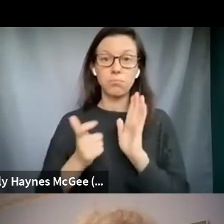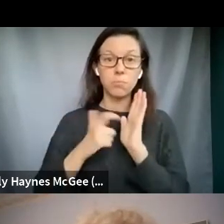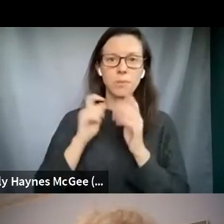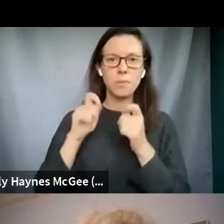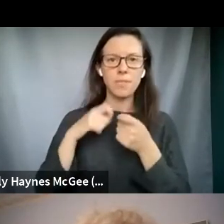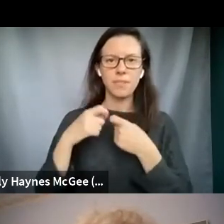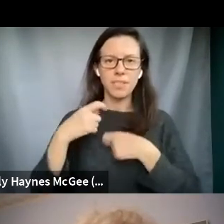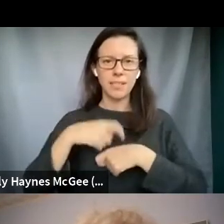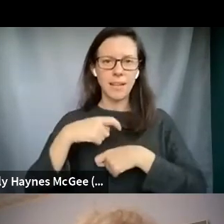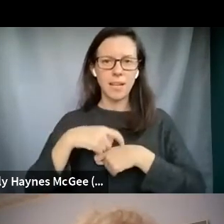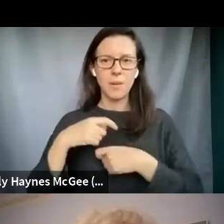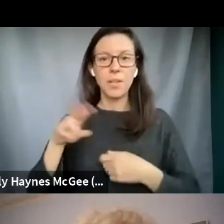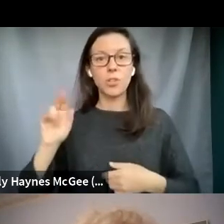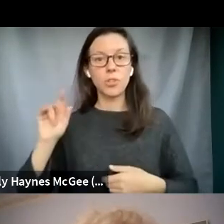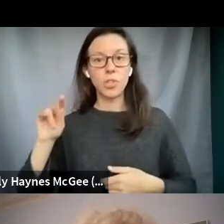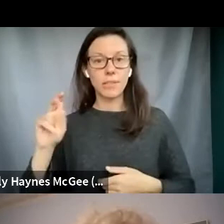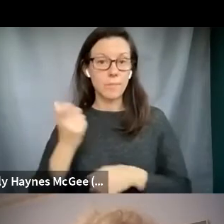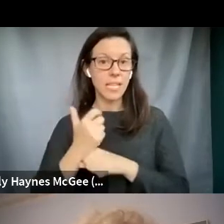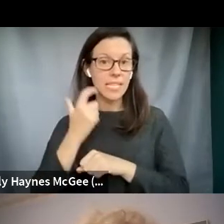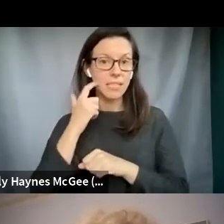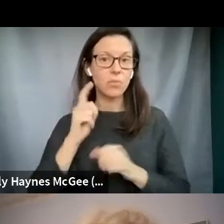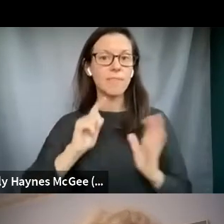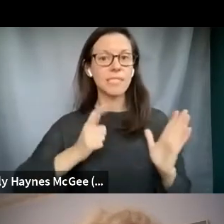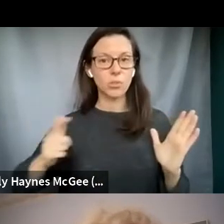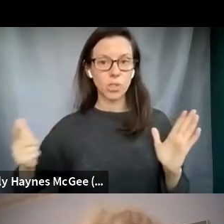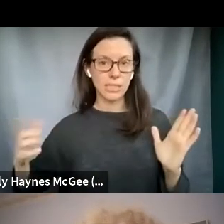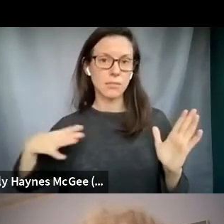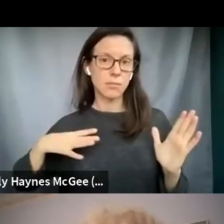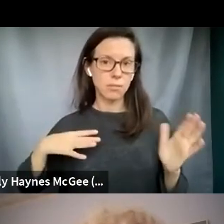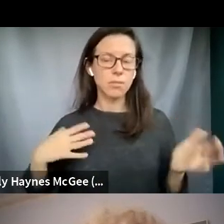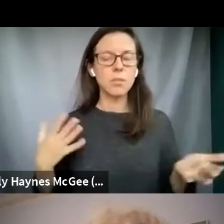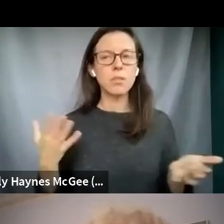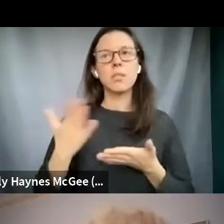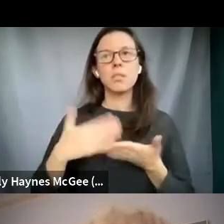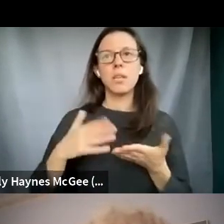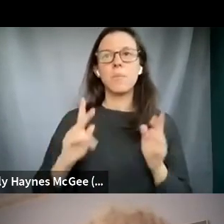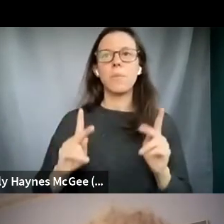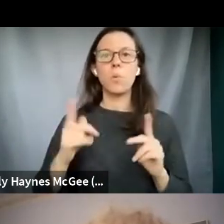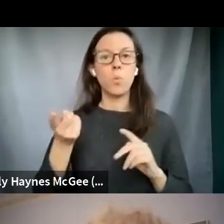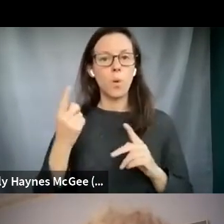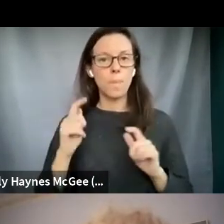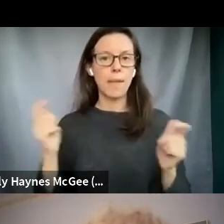you know, with Unique's it made sense to have a cerise. Right. Some people just do one big thing.